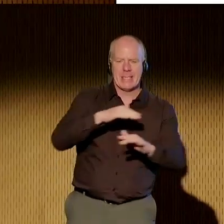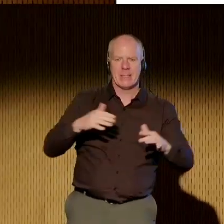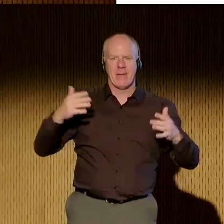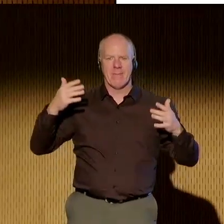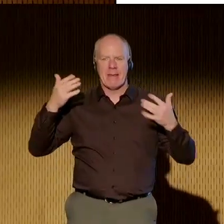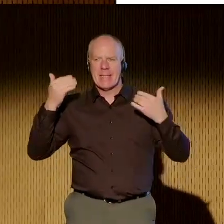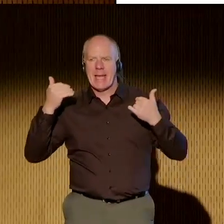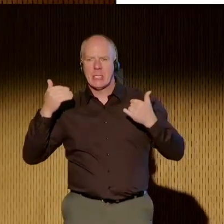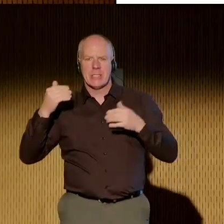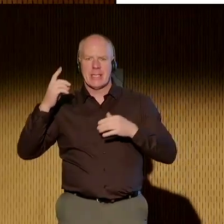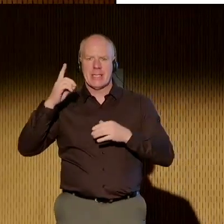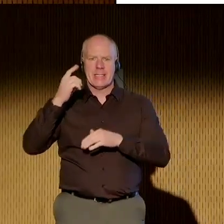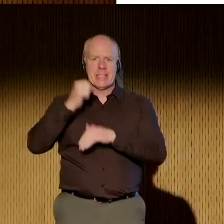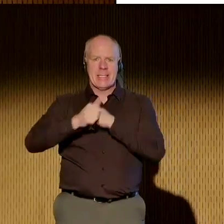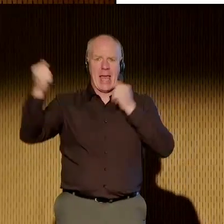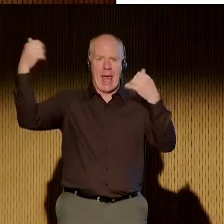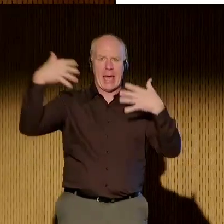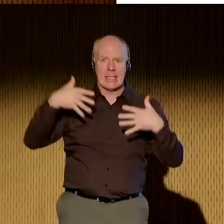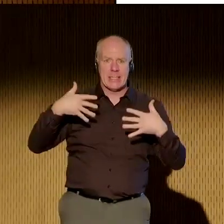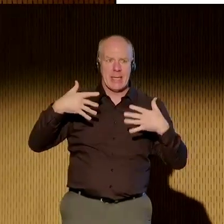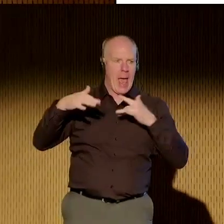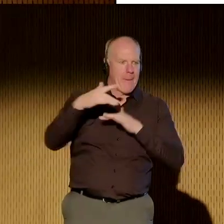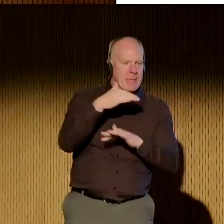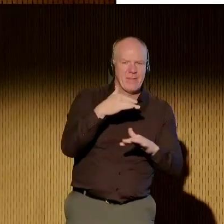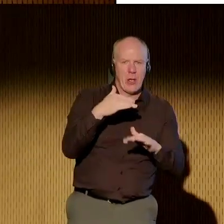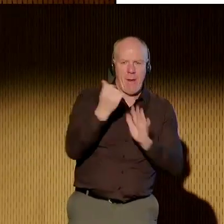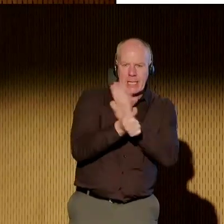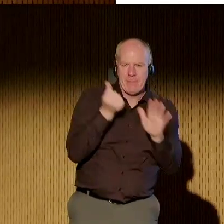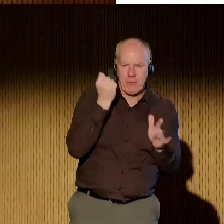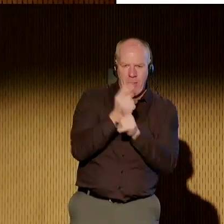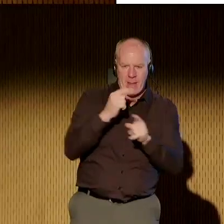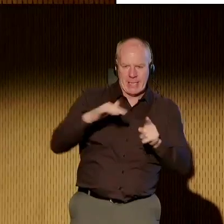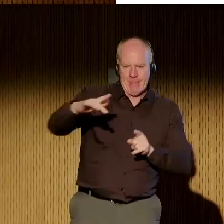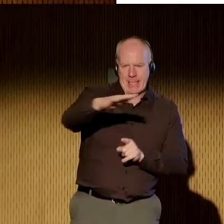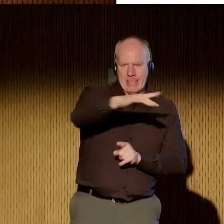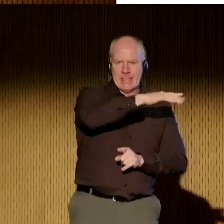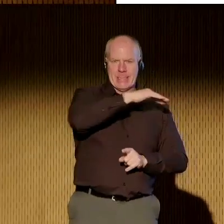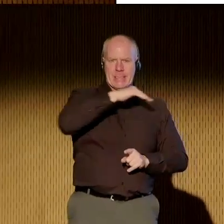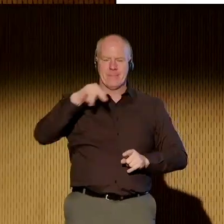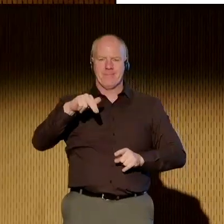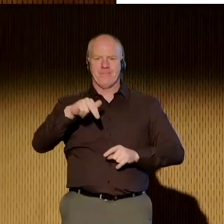the affectives and it's about the atmosphere and the experience in this particular room. These